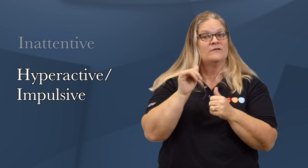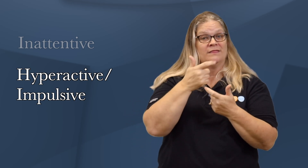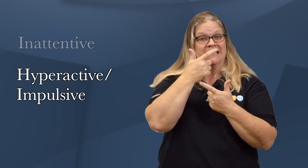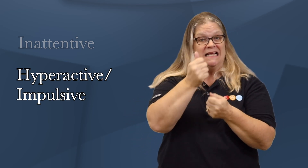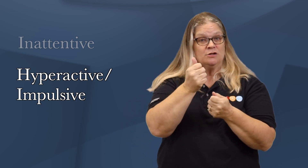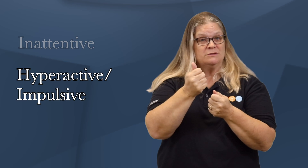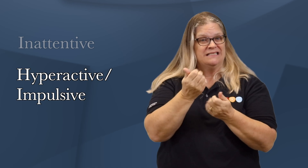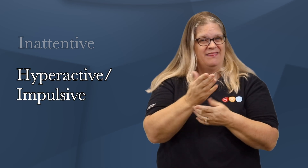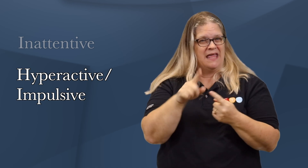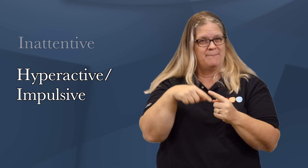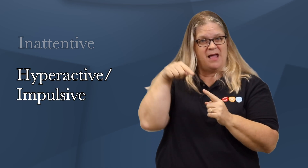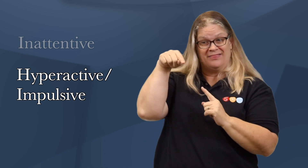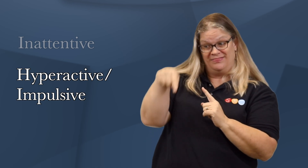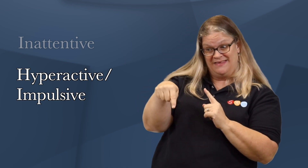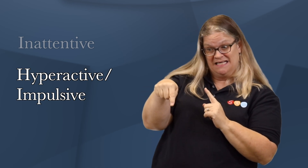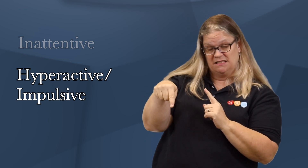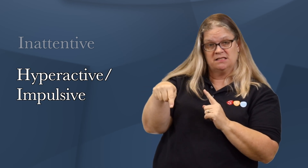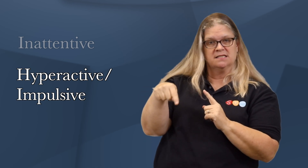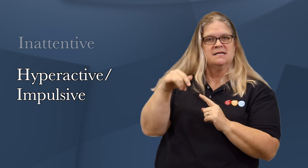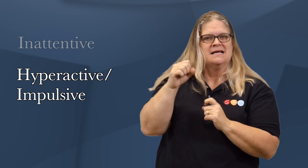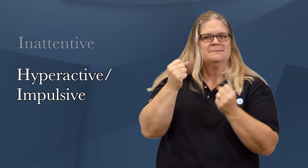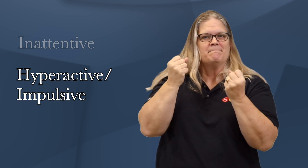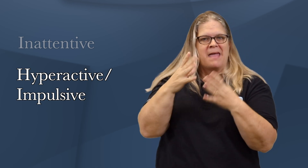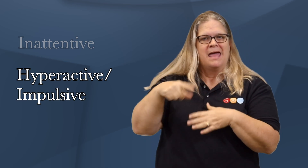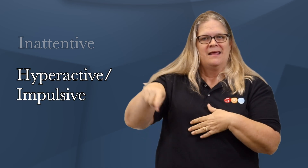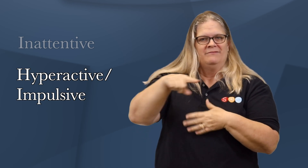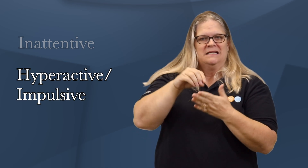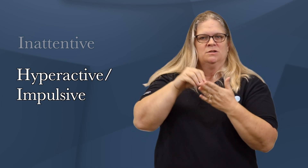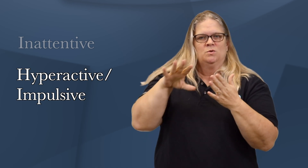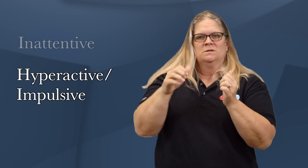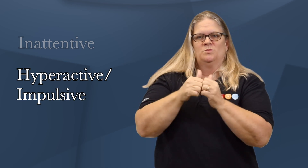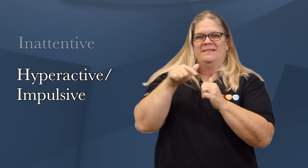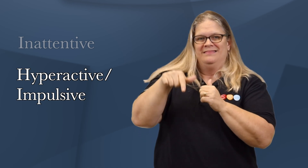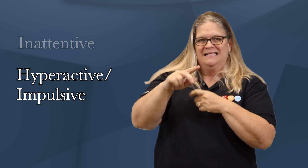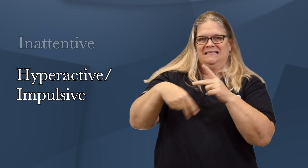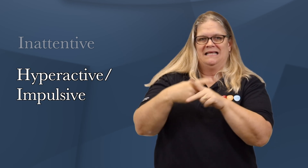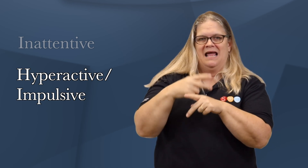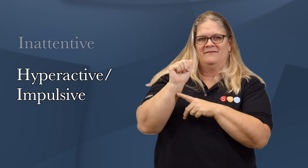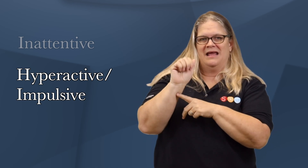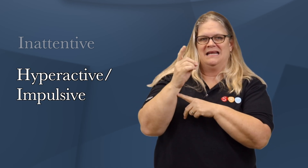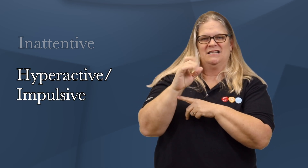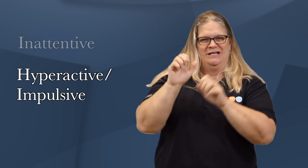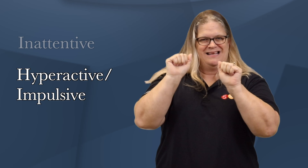However, the interesting thing about this type of student is that with this type of ADHD,